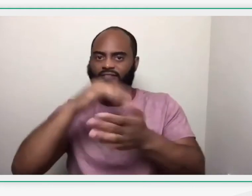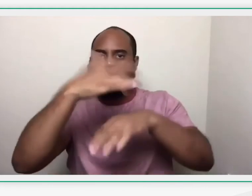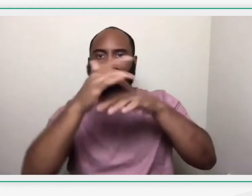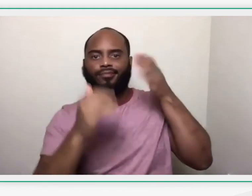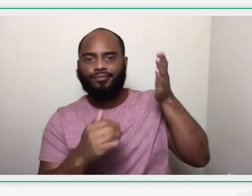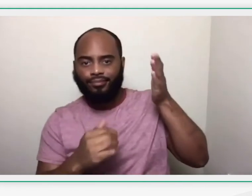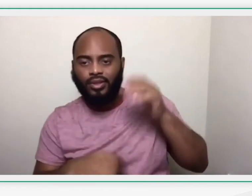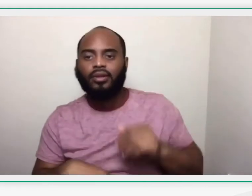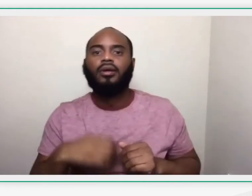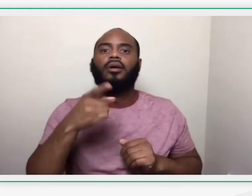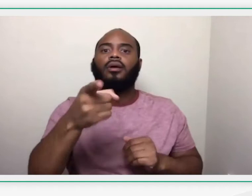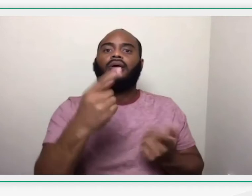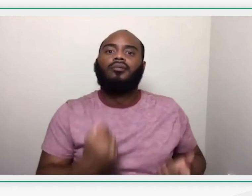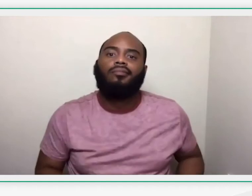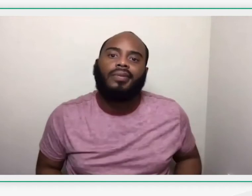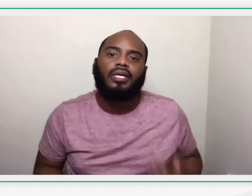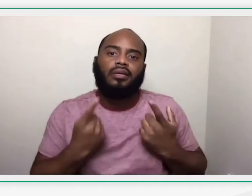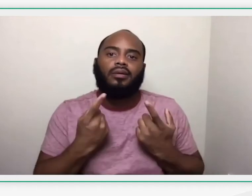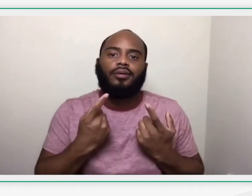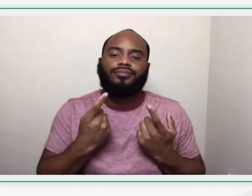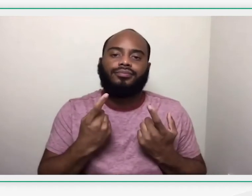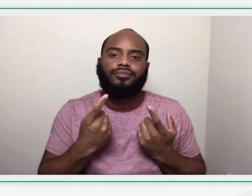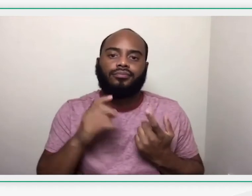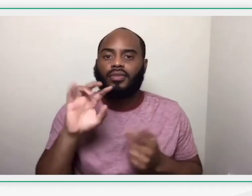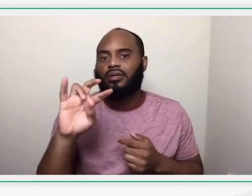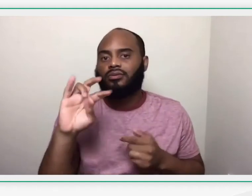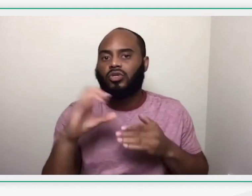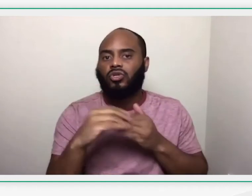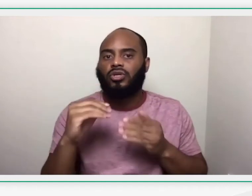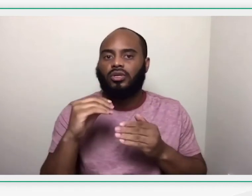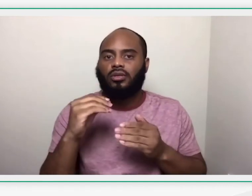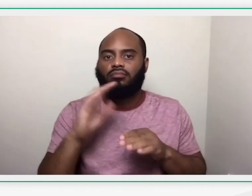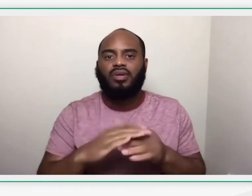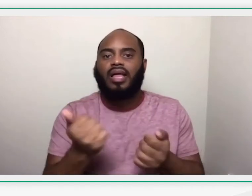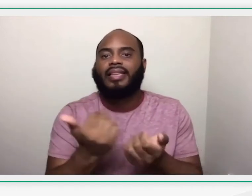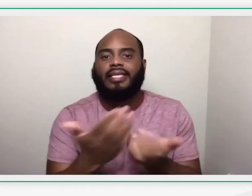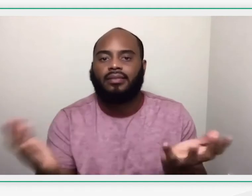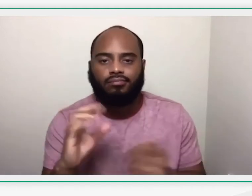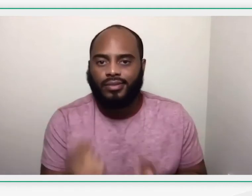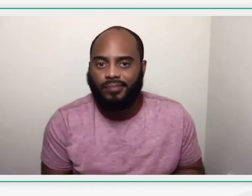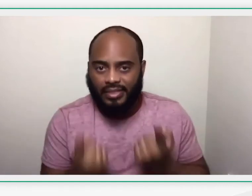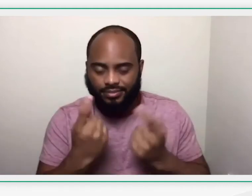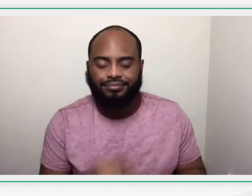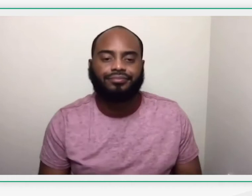So, let's say you have a $1,000 credit limit, and you spend $700 on whatever it is.